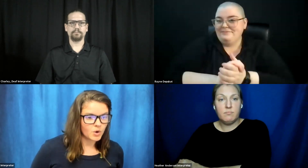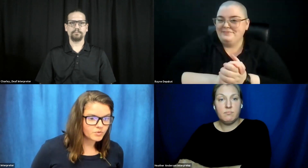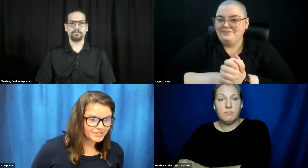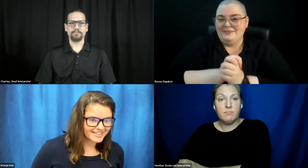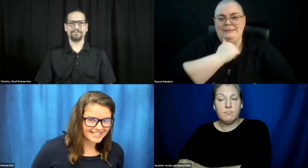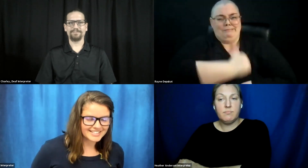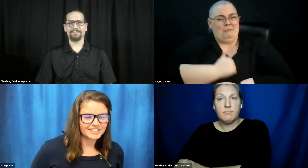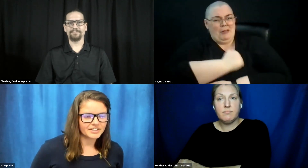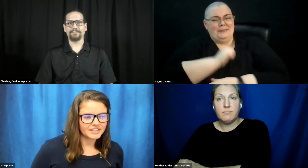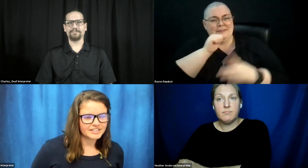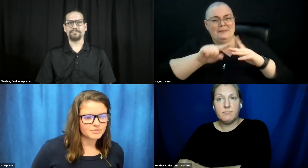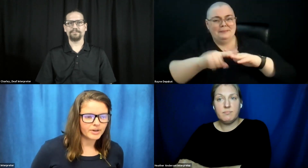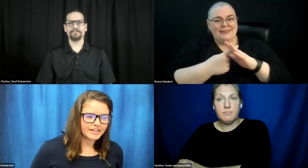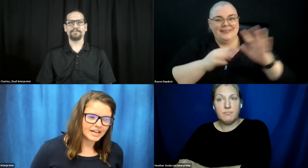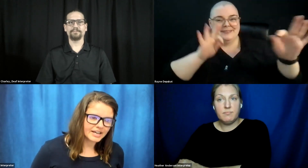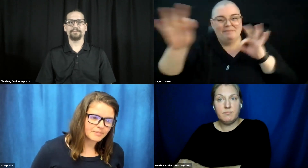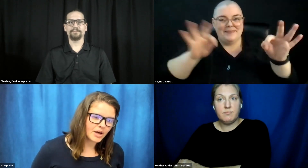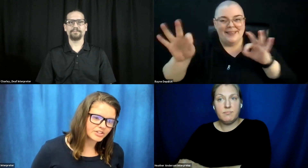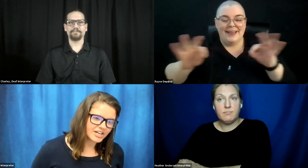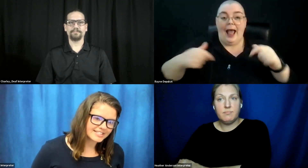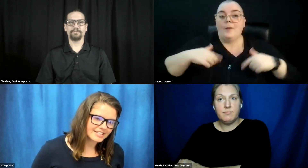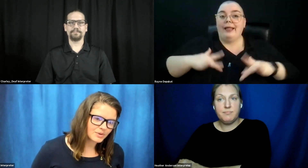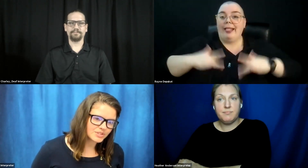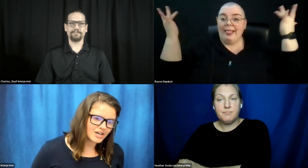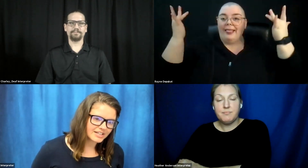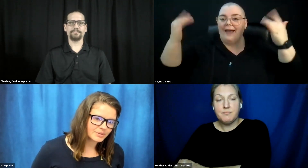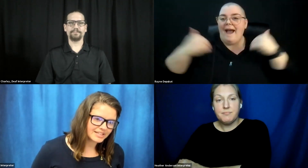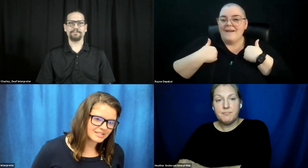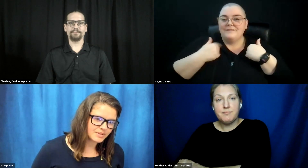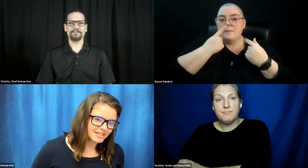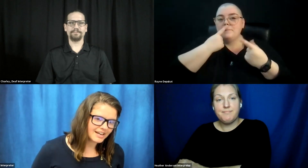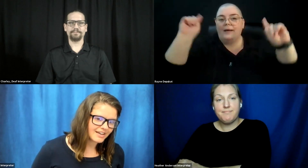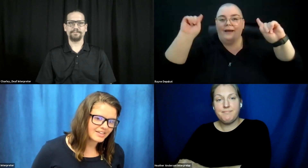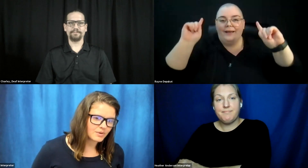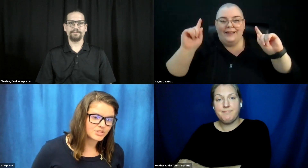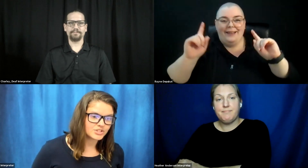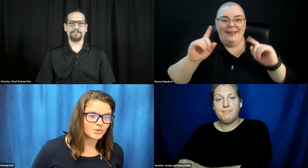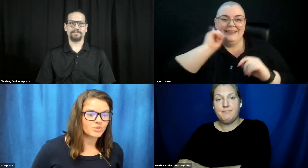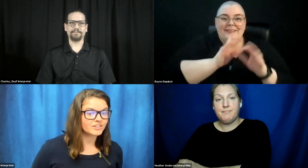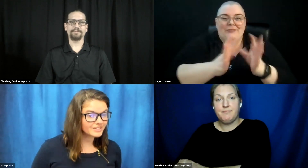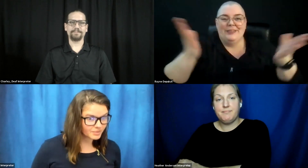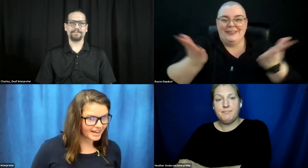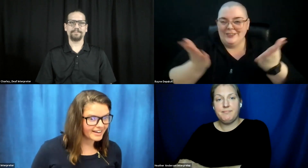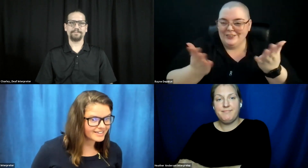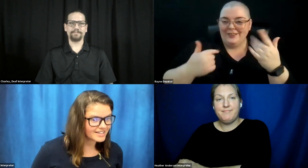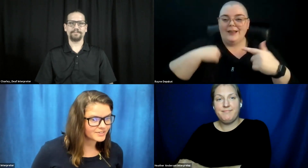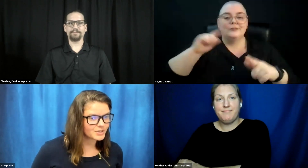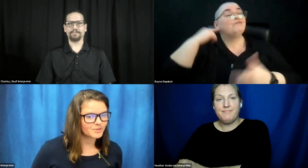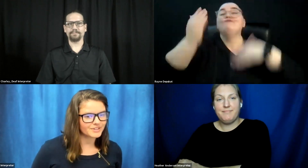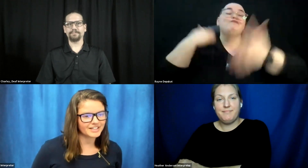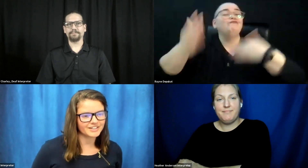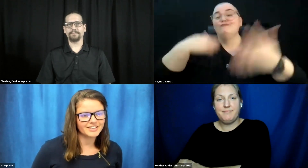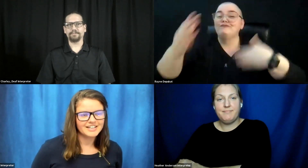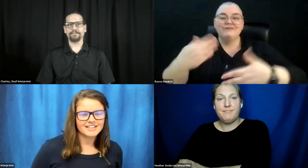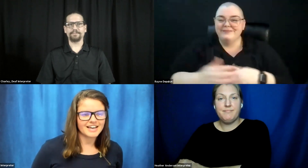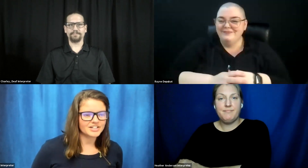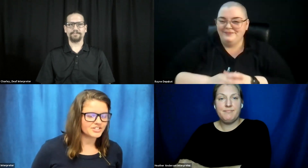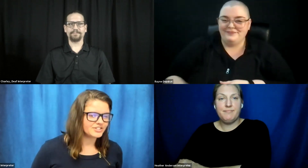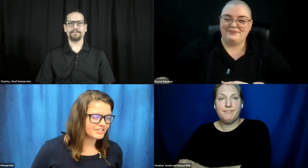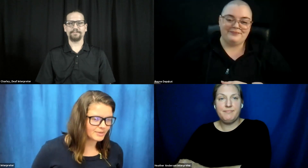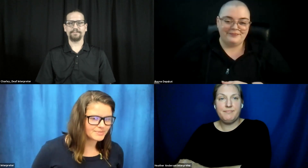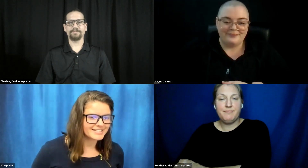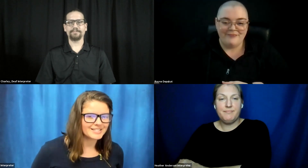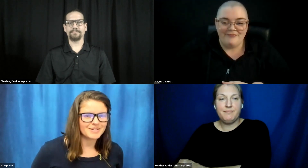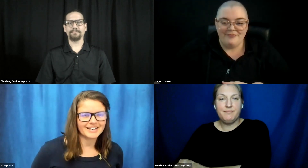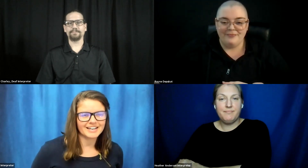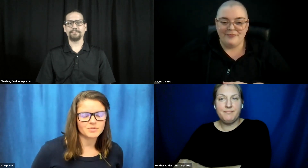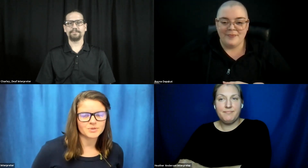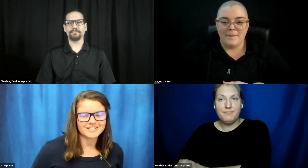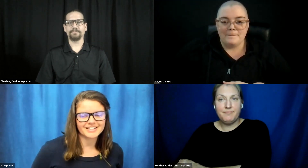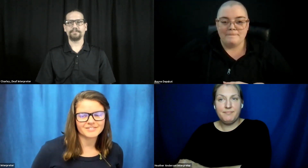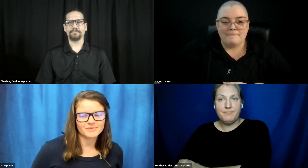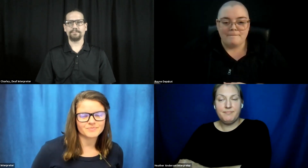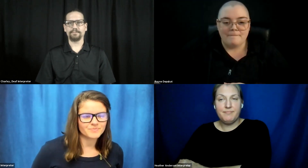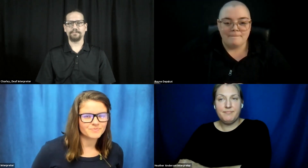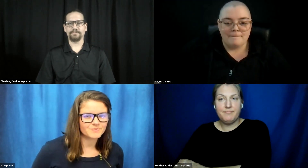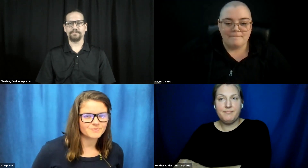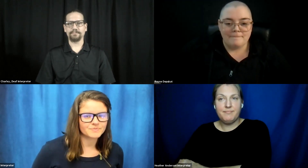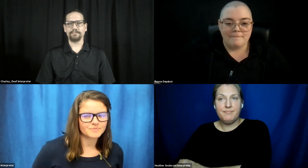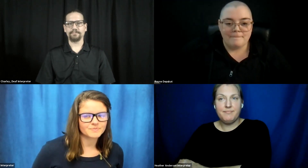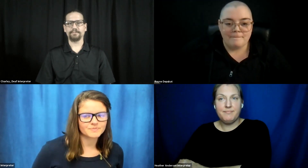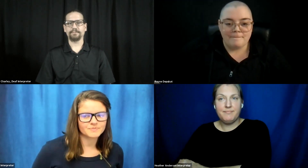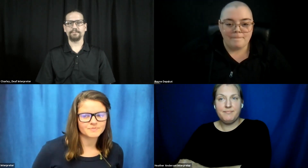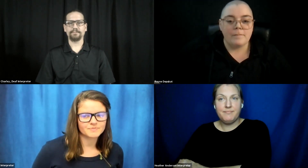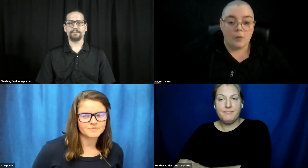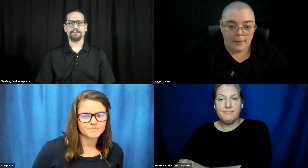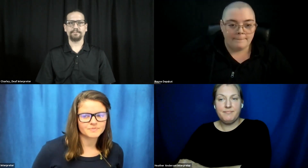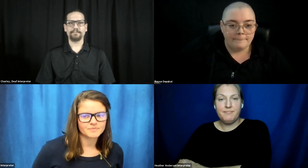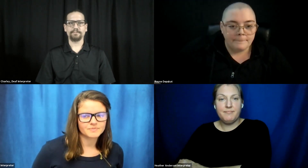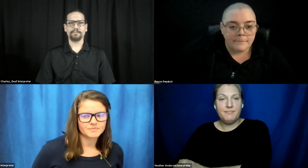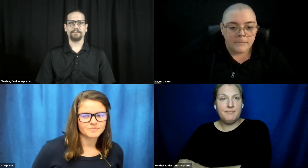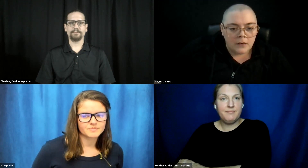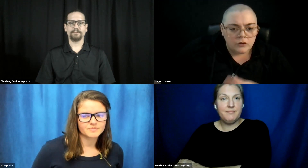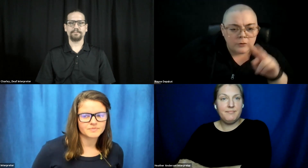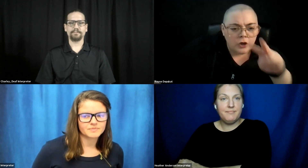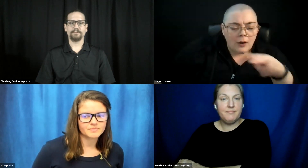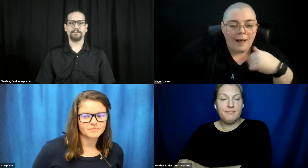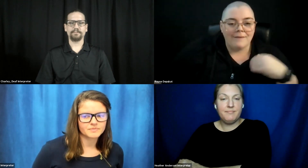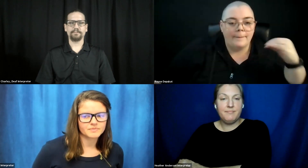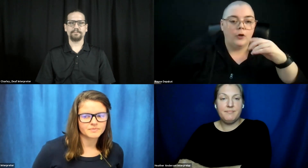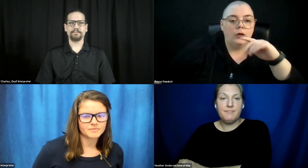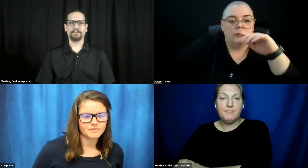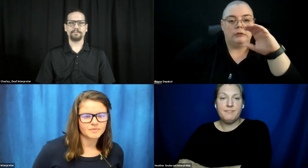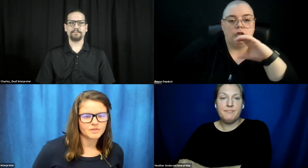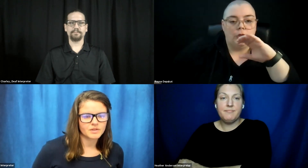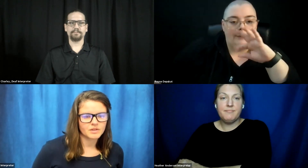So hopefully that's clear at this point and I apologize that that was not explained in the beginning I think I was just so thrilled that we had a Deaf Interpreter here that I just jumped into the meeting and we proceeded